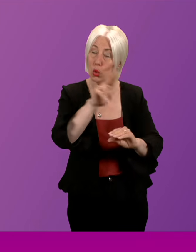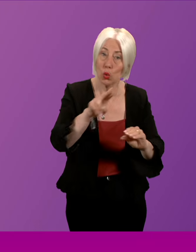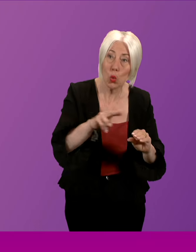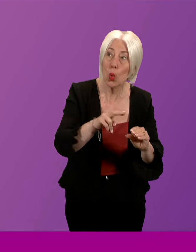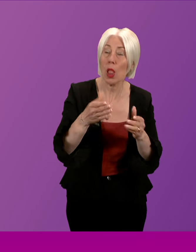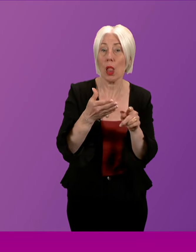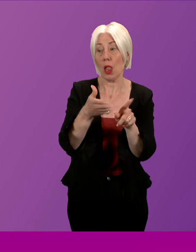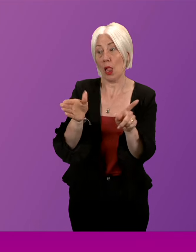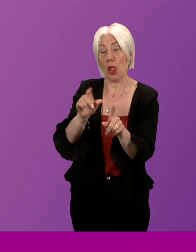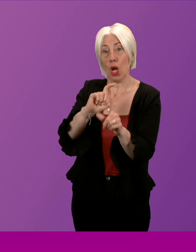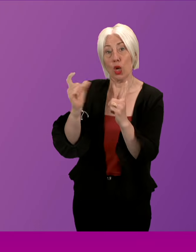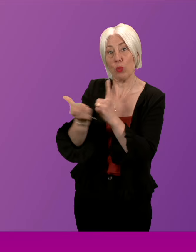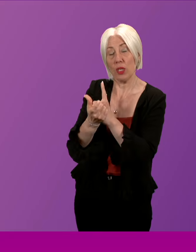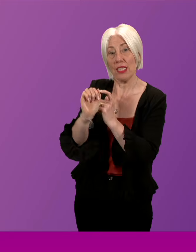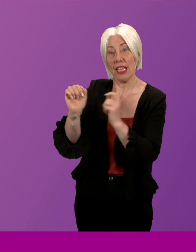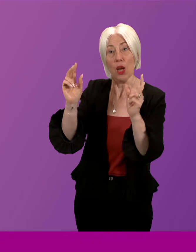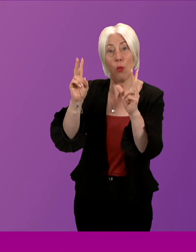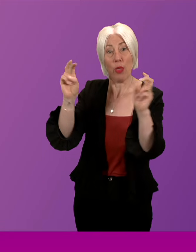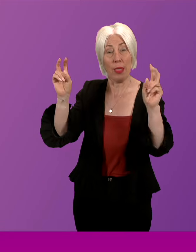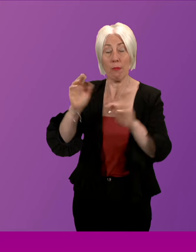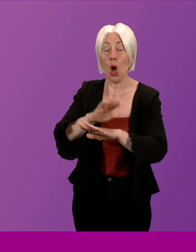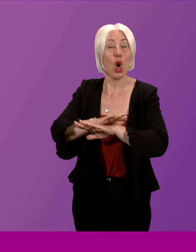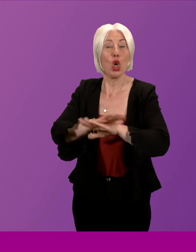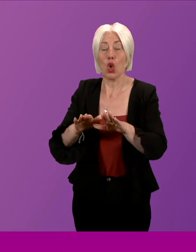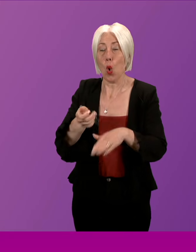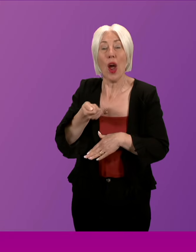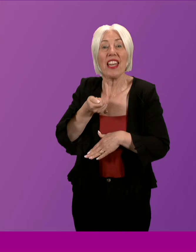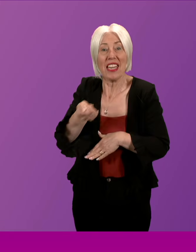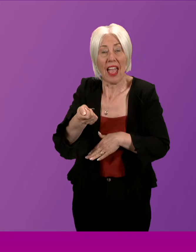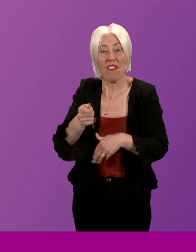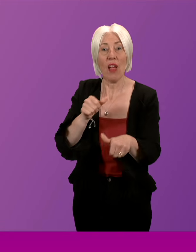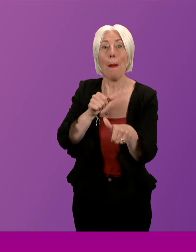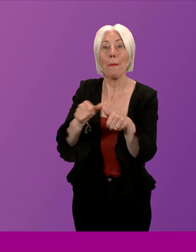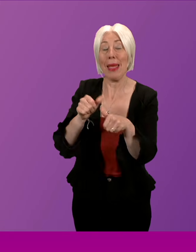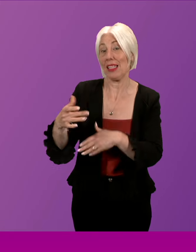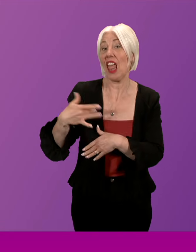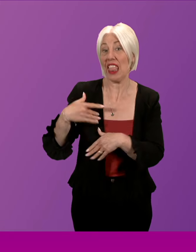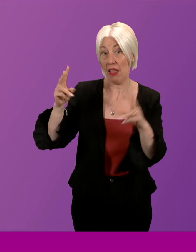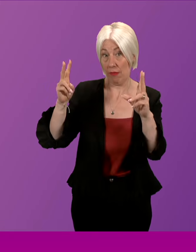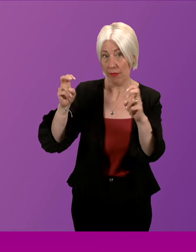the wider community under the theme of no knives, better lives, as well as a range of other actions,